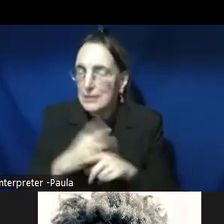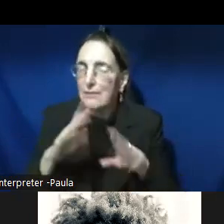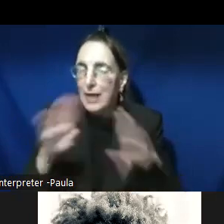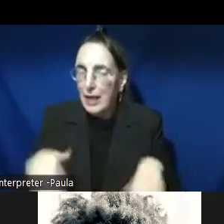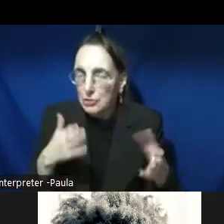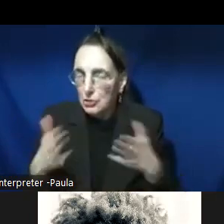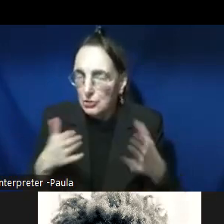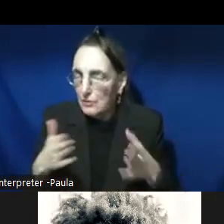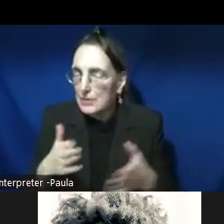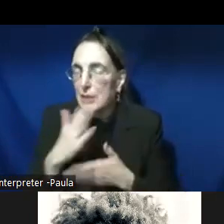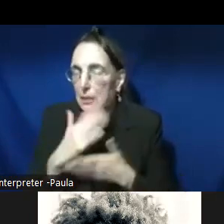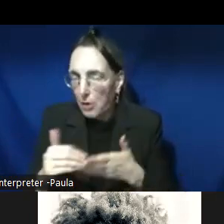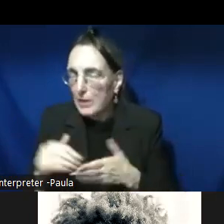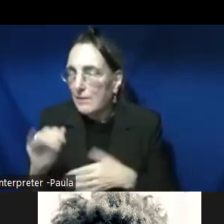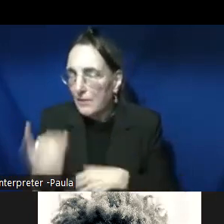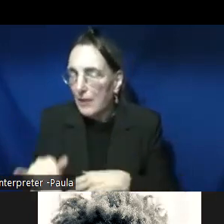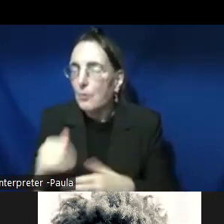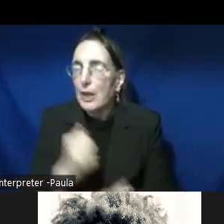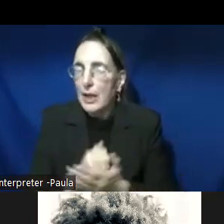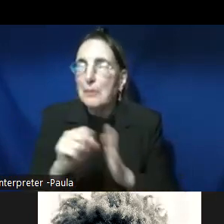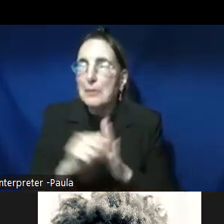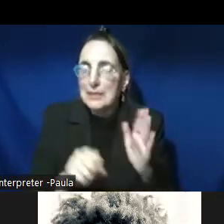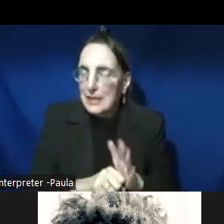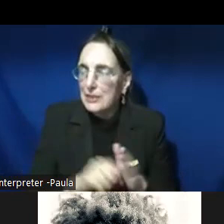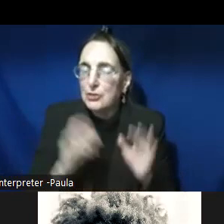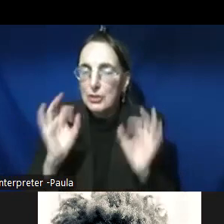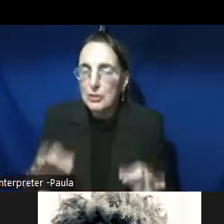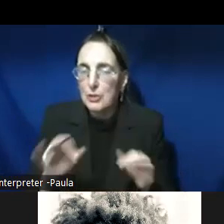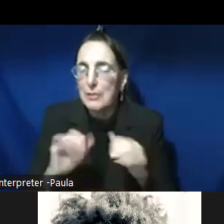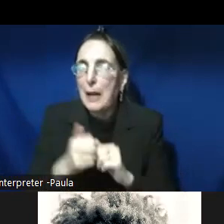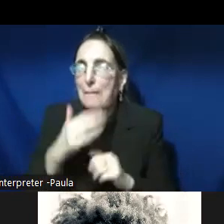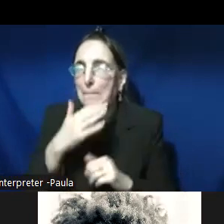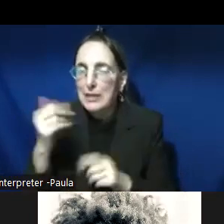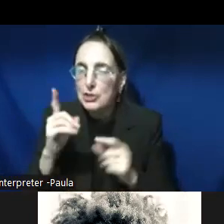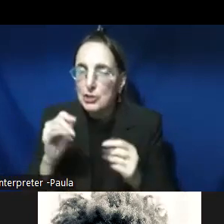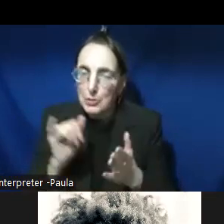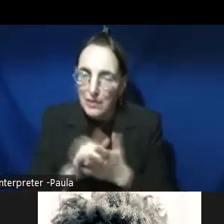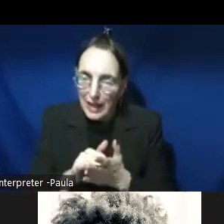will help states to determine how best to do that in each of their contexts given the kind of housing resources they have